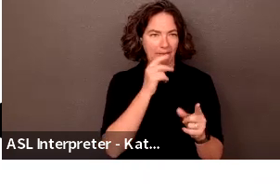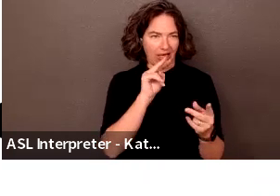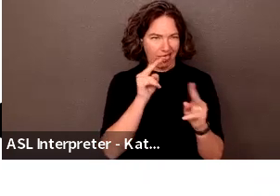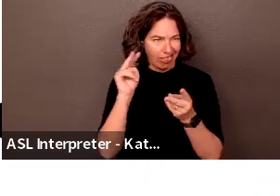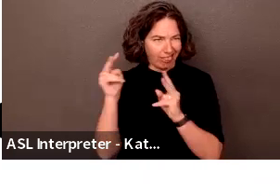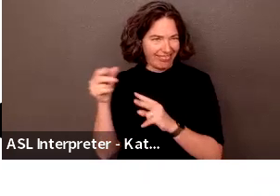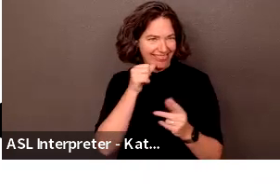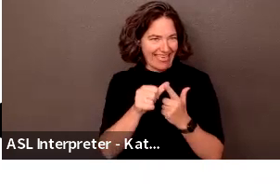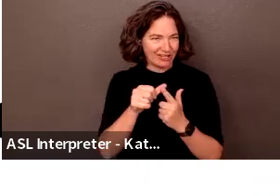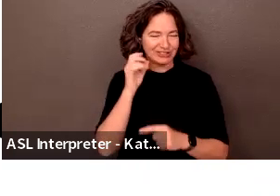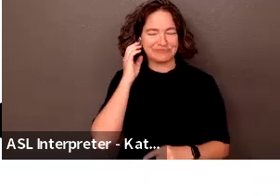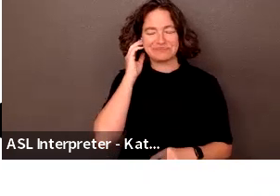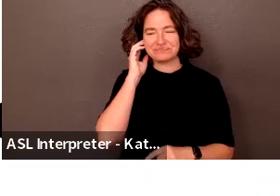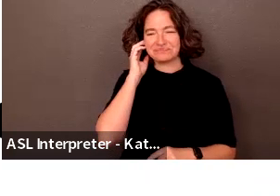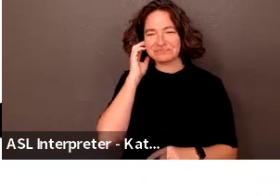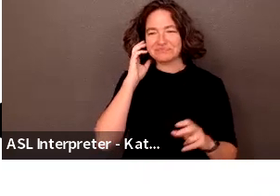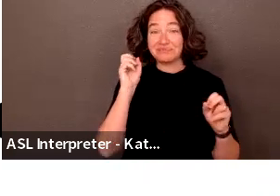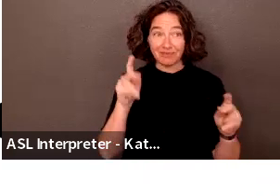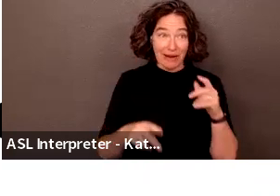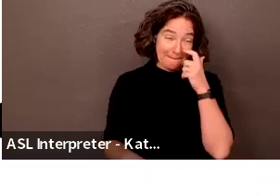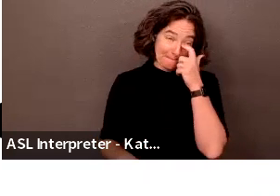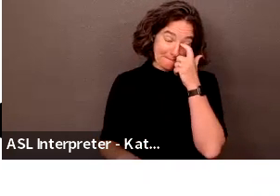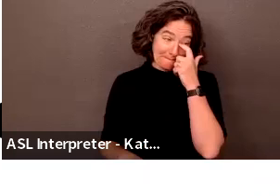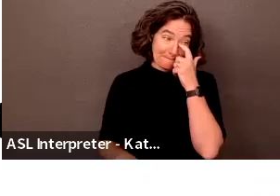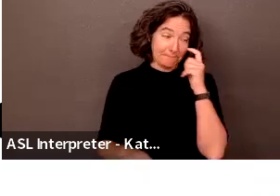Let me tell you how scratchy that for